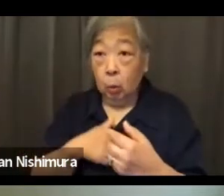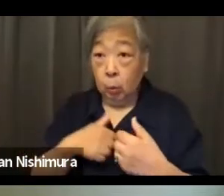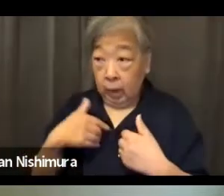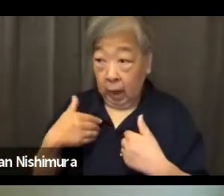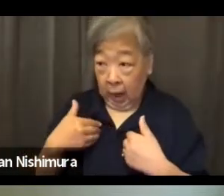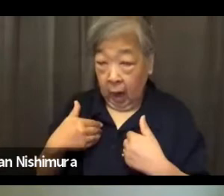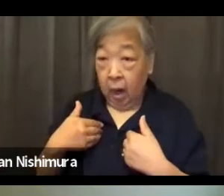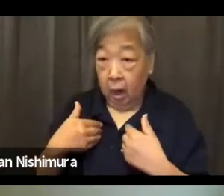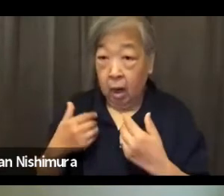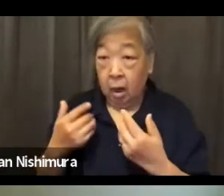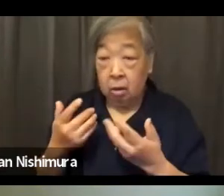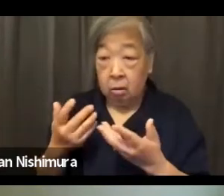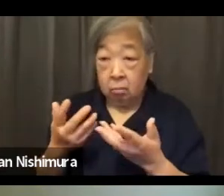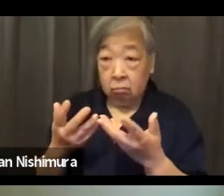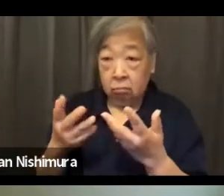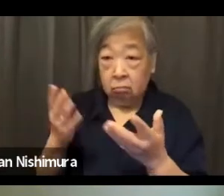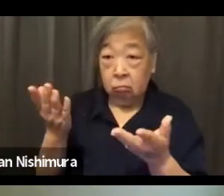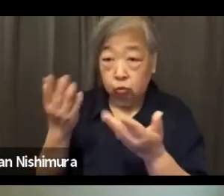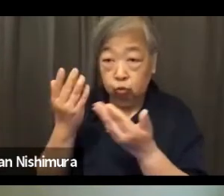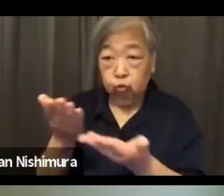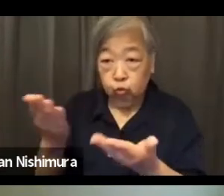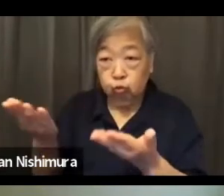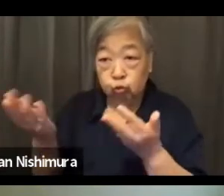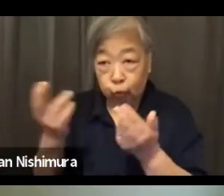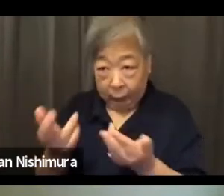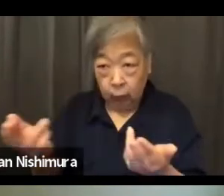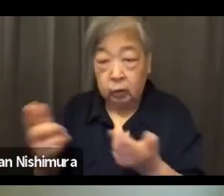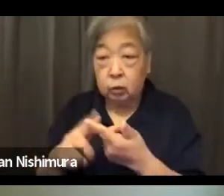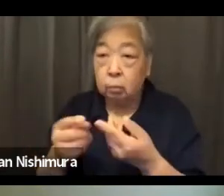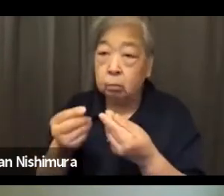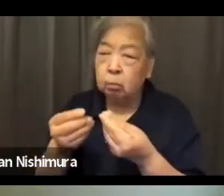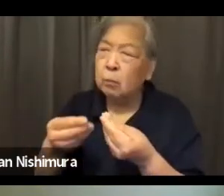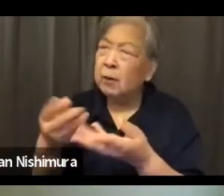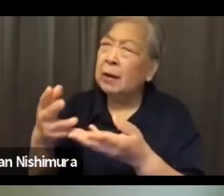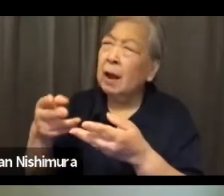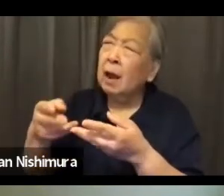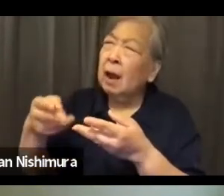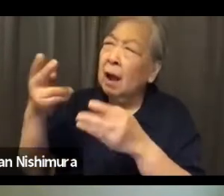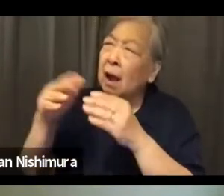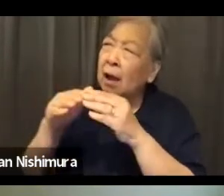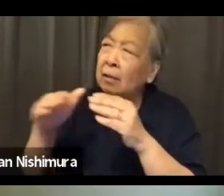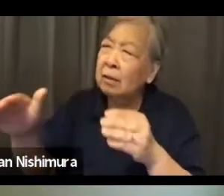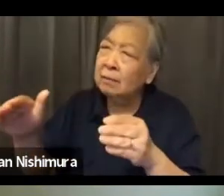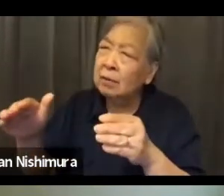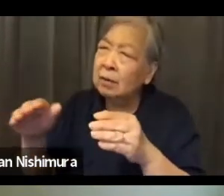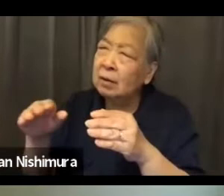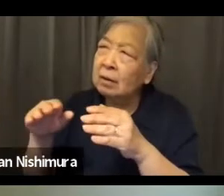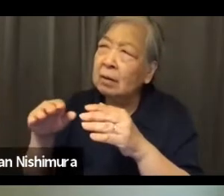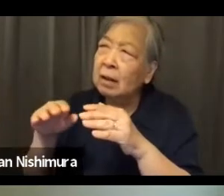a high level of access, and so we sent I believe it was two or three interpreters, ASL interpreters,